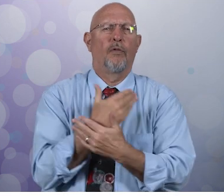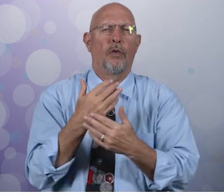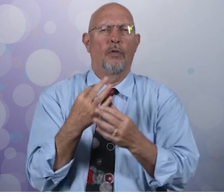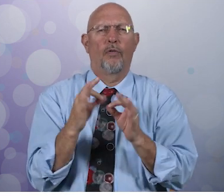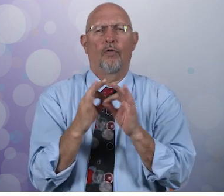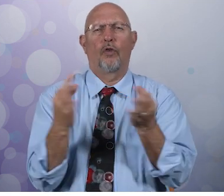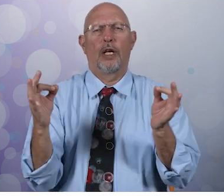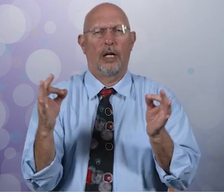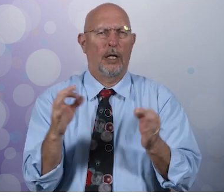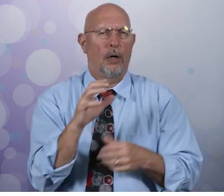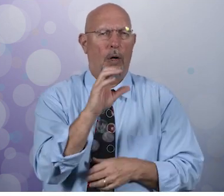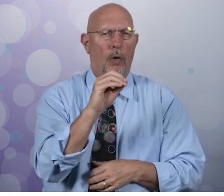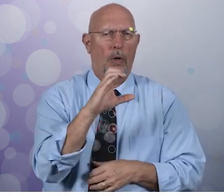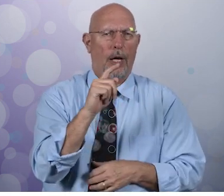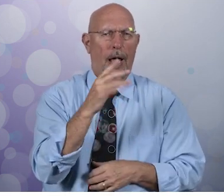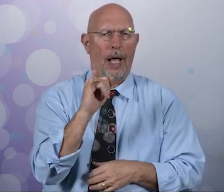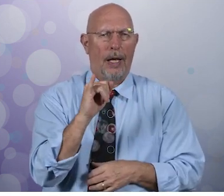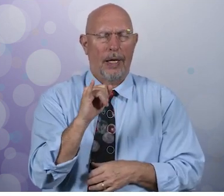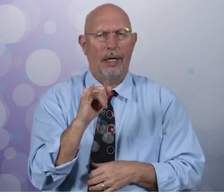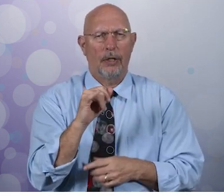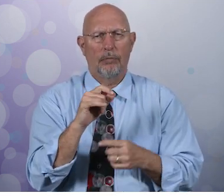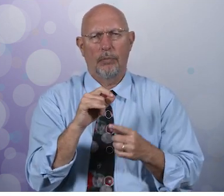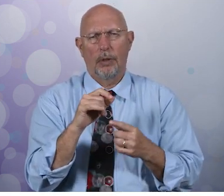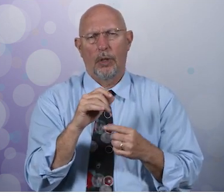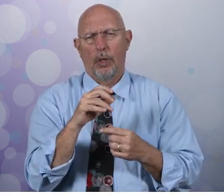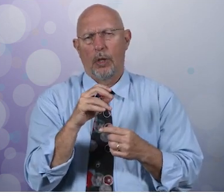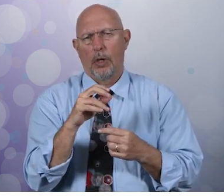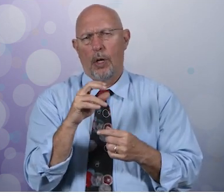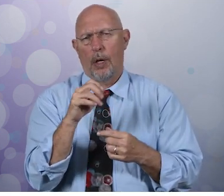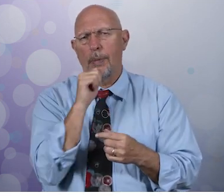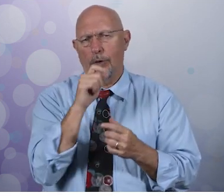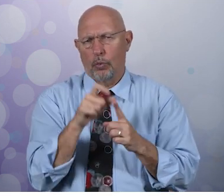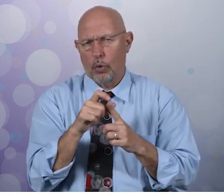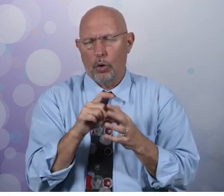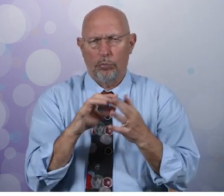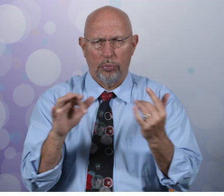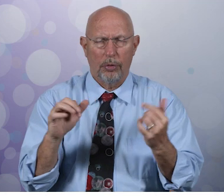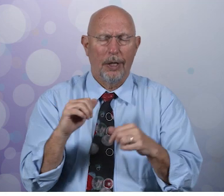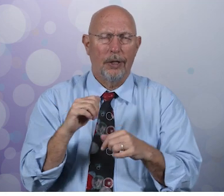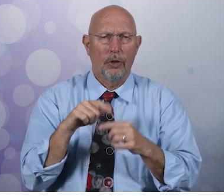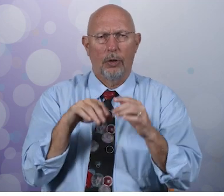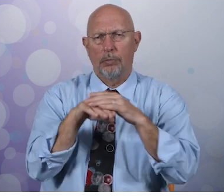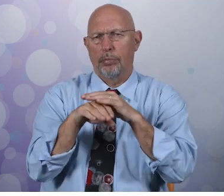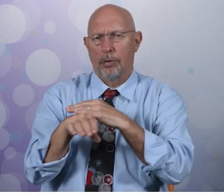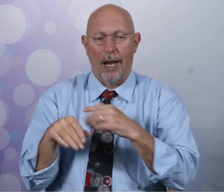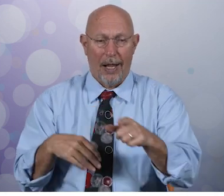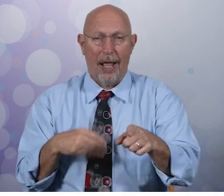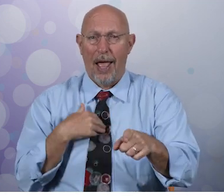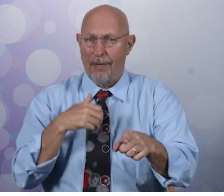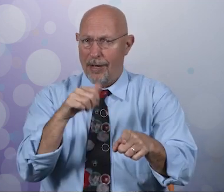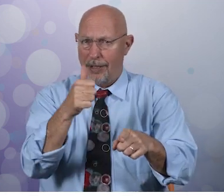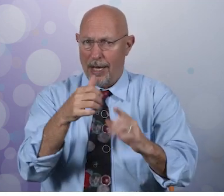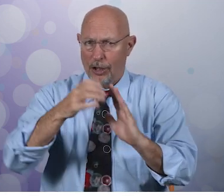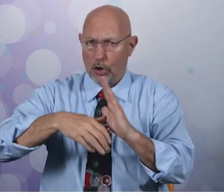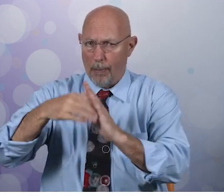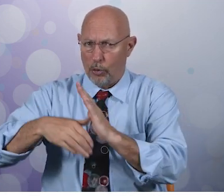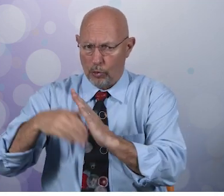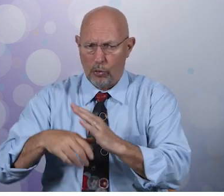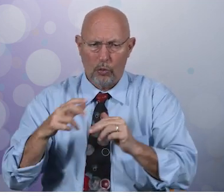to use all of these resources. This website includes 10 chapters of content from building dispositions of students